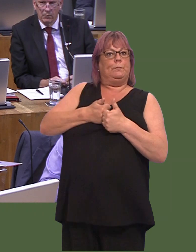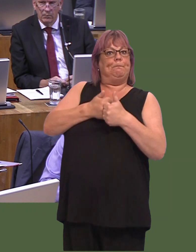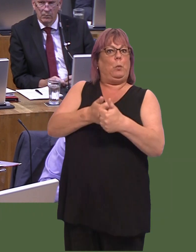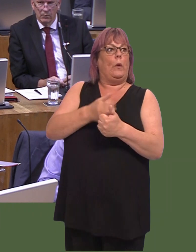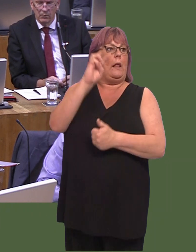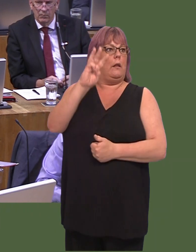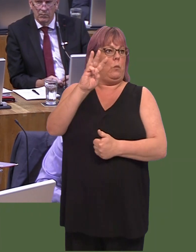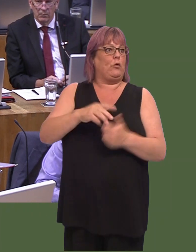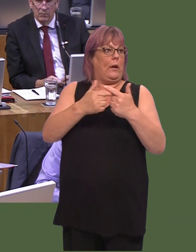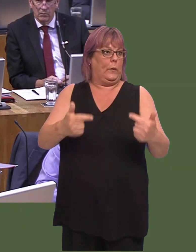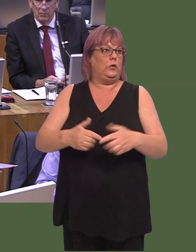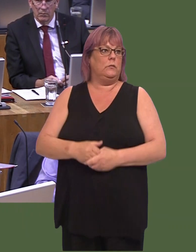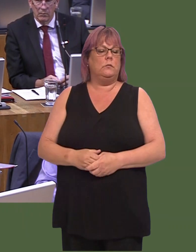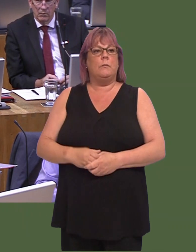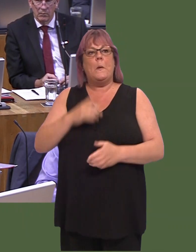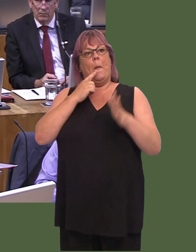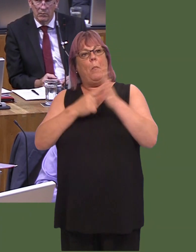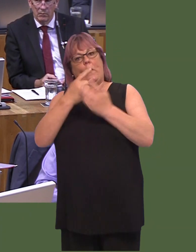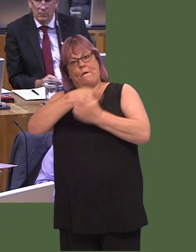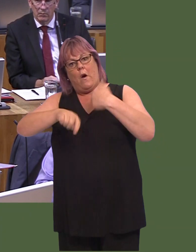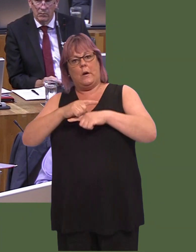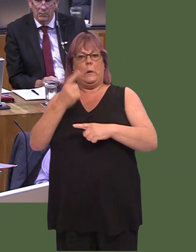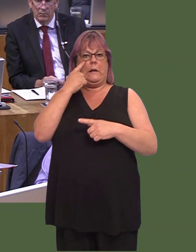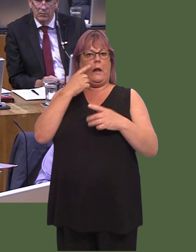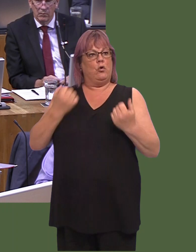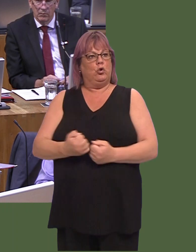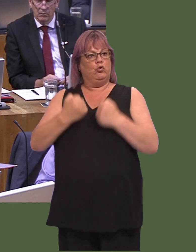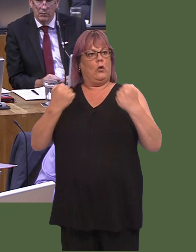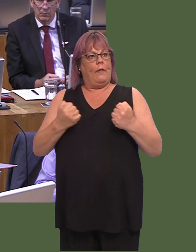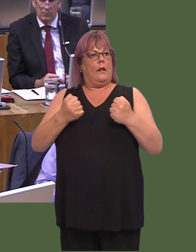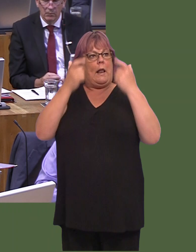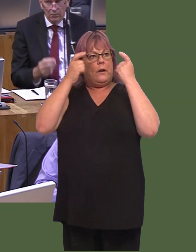ond hefyd mae'n hollbwysig i ystyried ffyrdd y gallwn ni helpu i berswadio pobl jest er